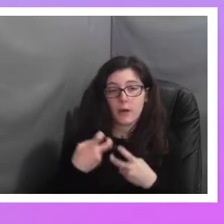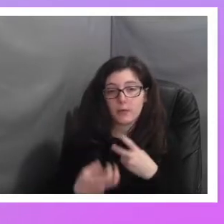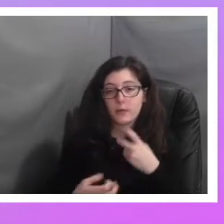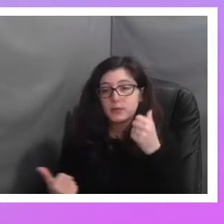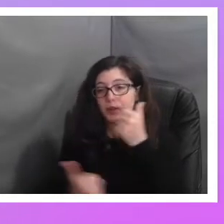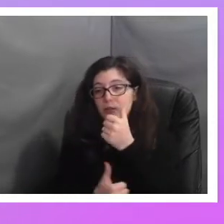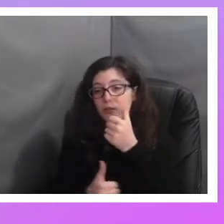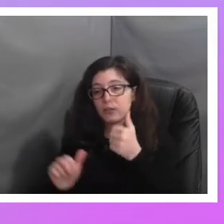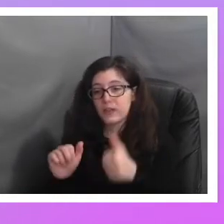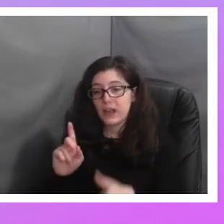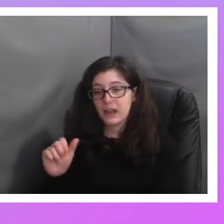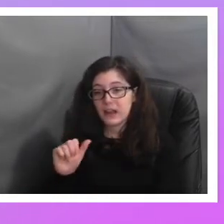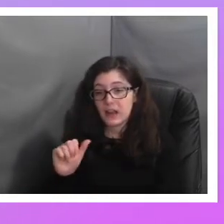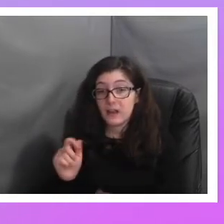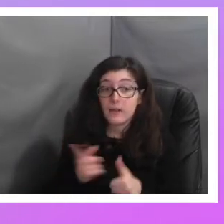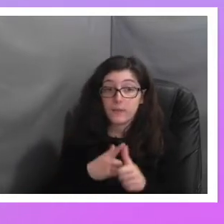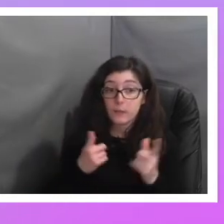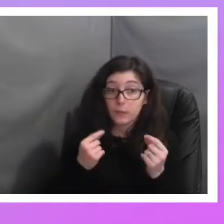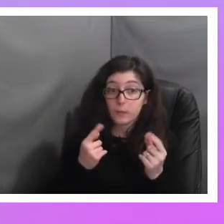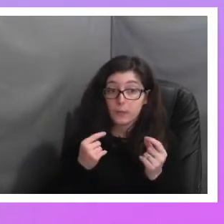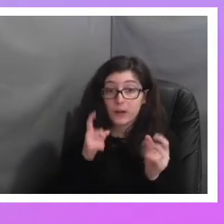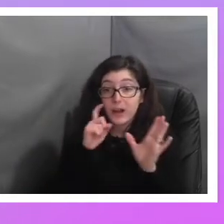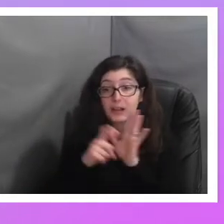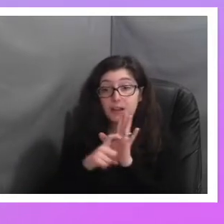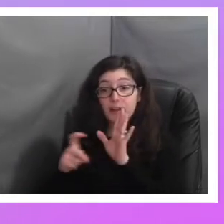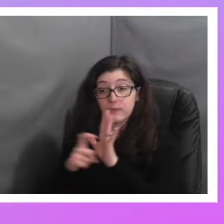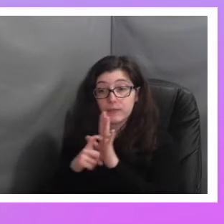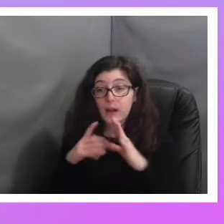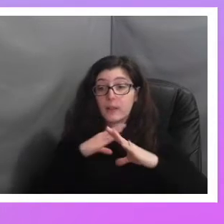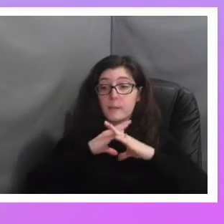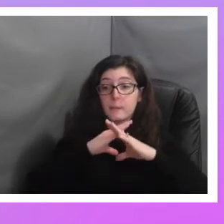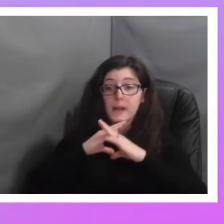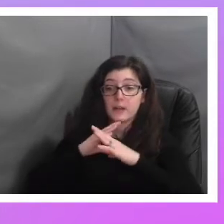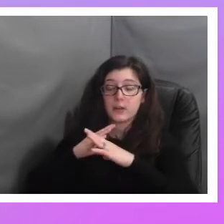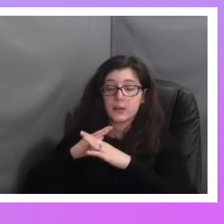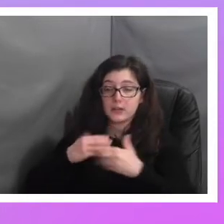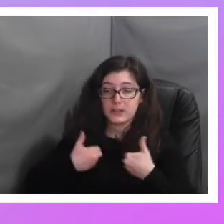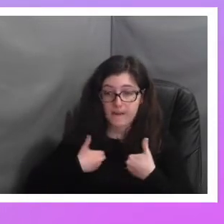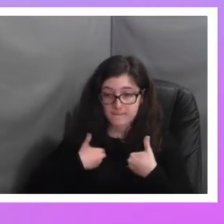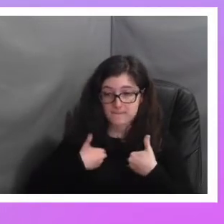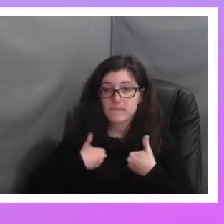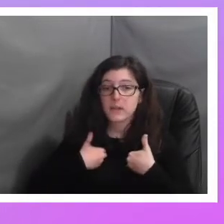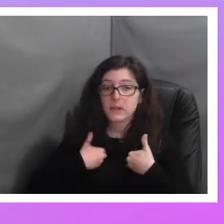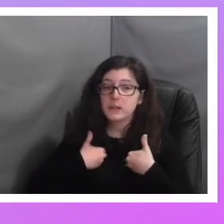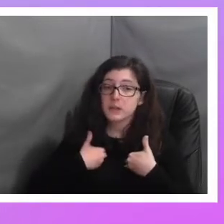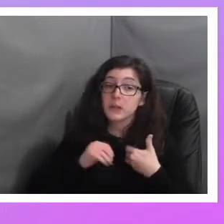The first thing you need to do is identify the barriers that already exist there, that can be done by an audit,